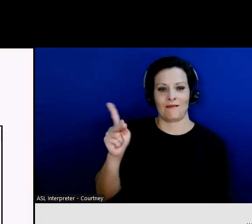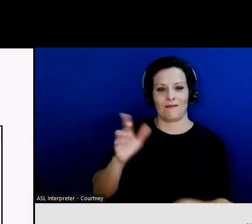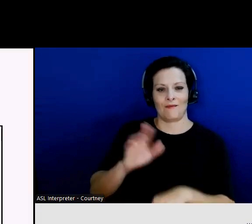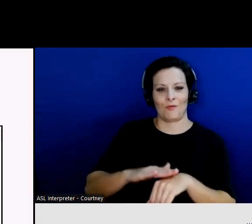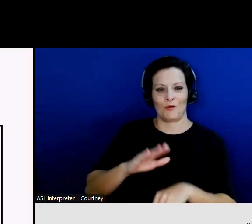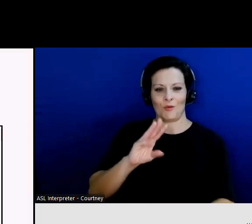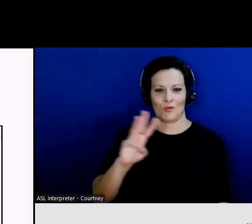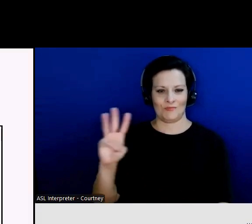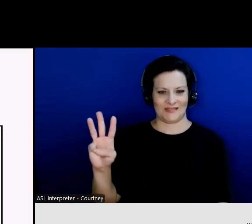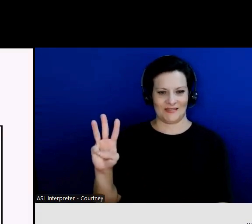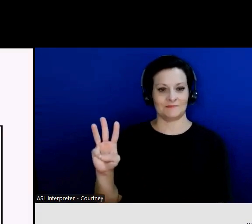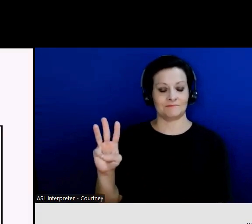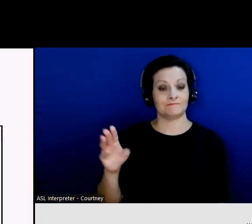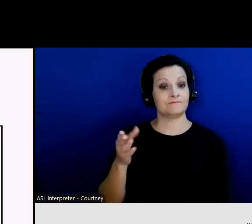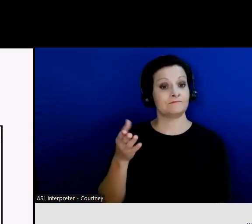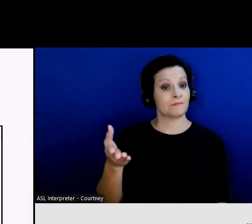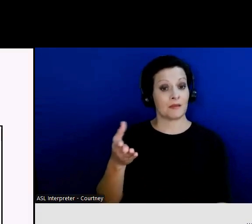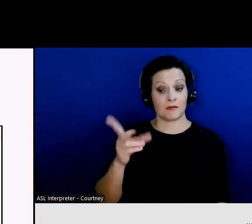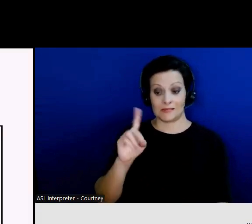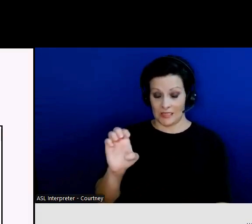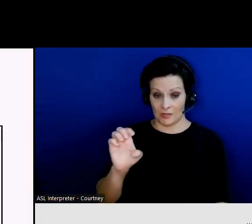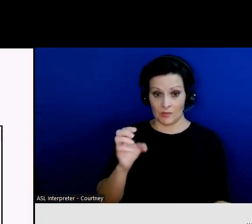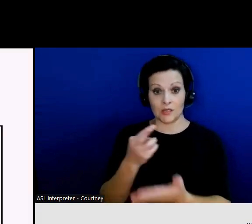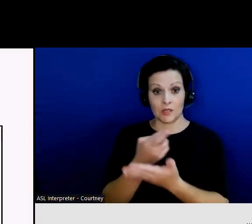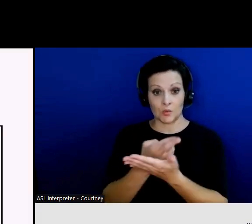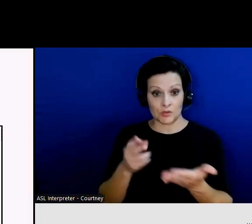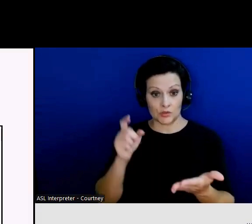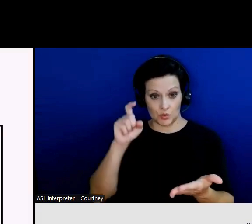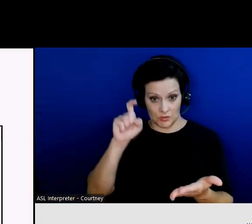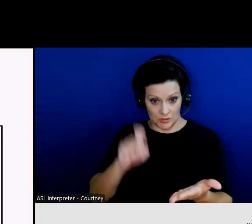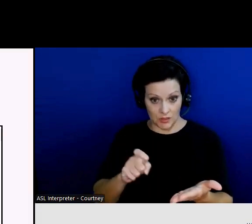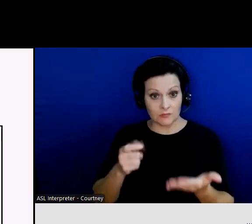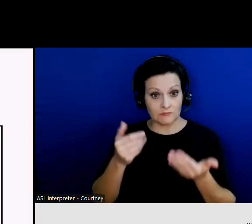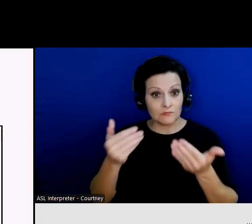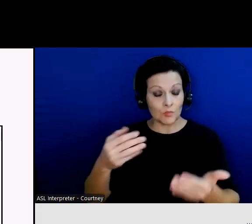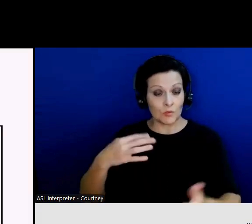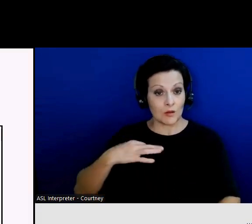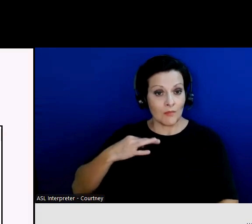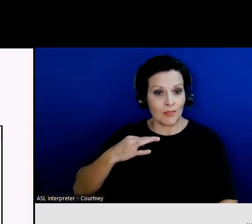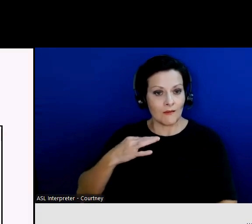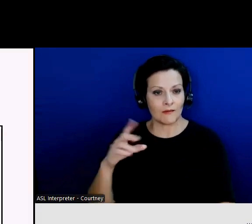You can find the documents and resources you need for applying in the program resources